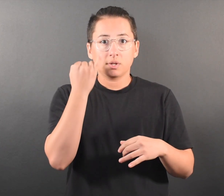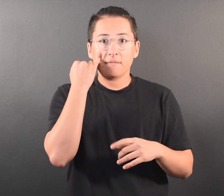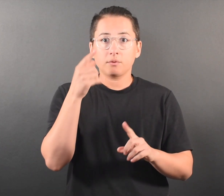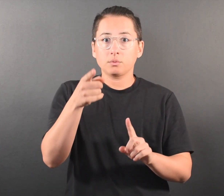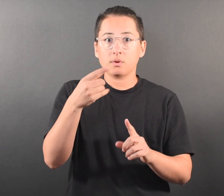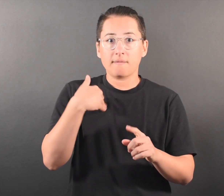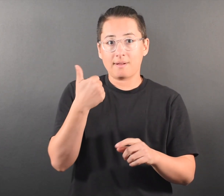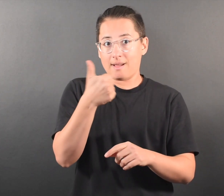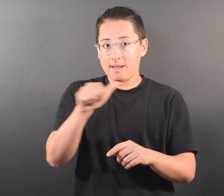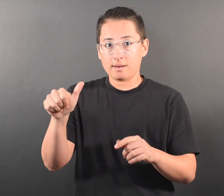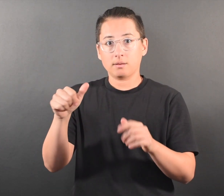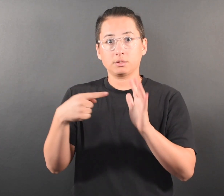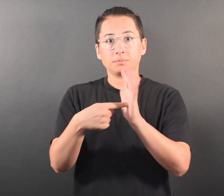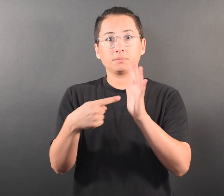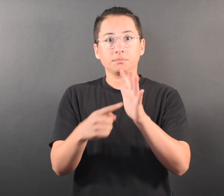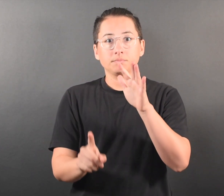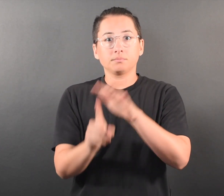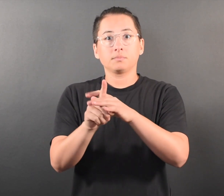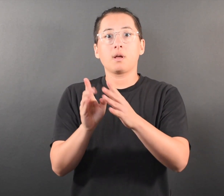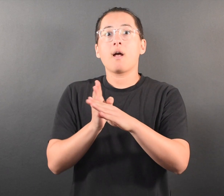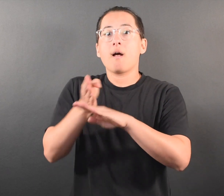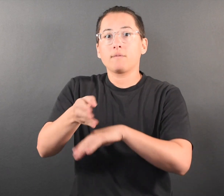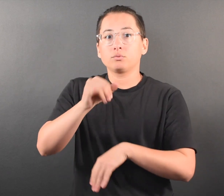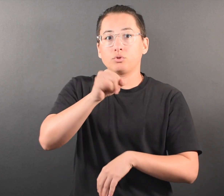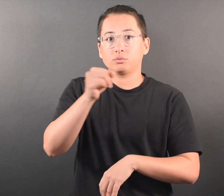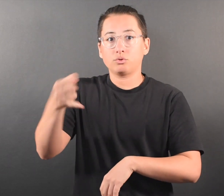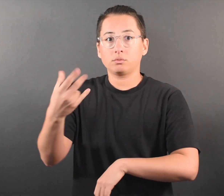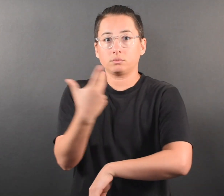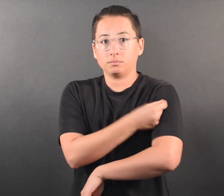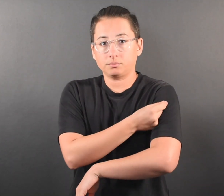Seek medical attention right away if you have any of the following symptoms after